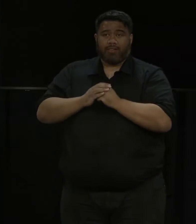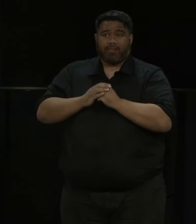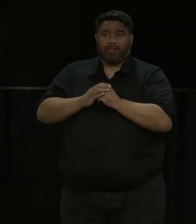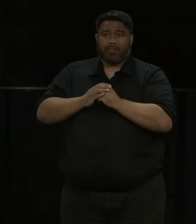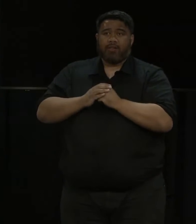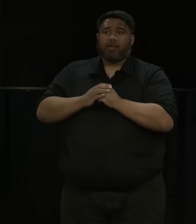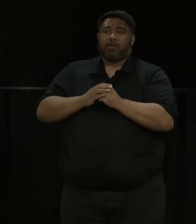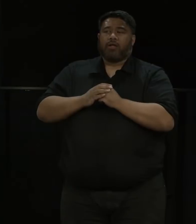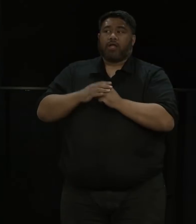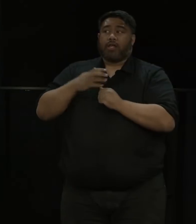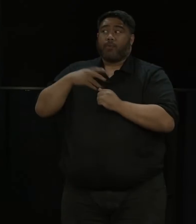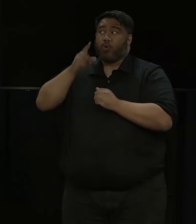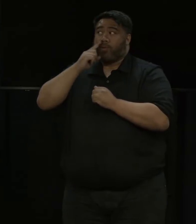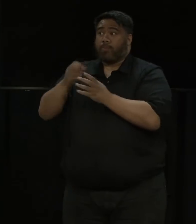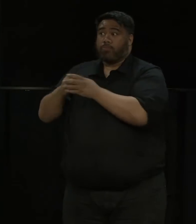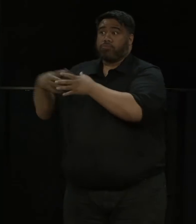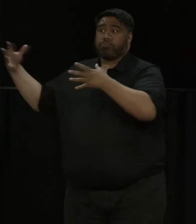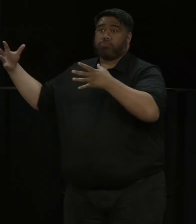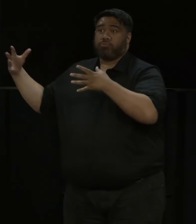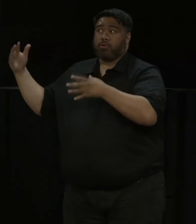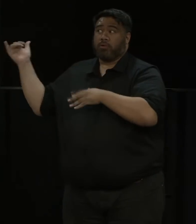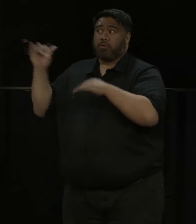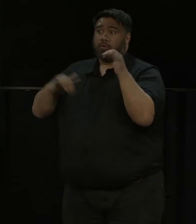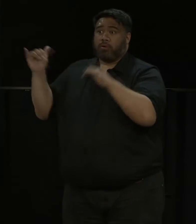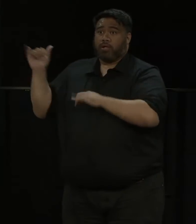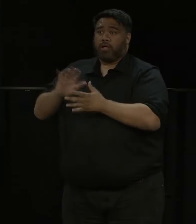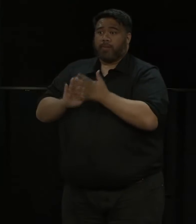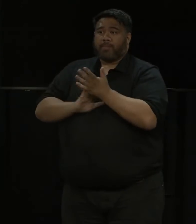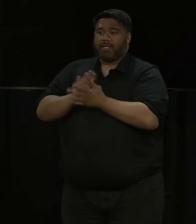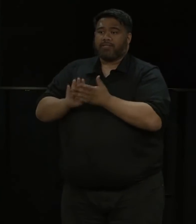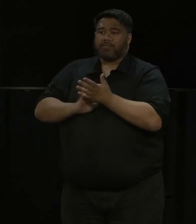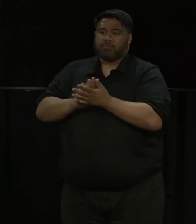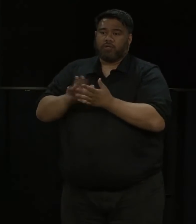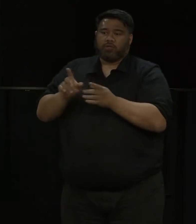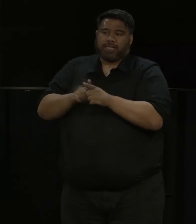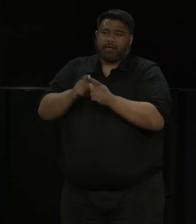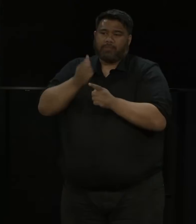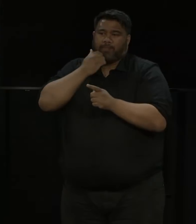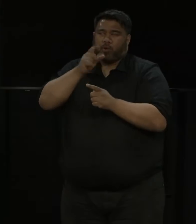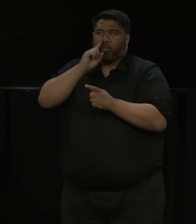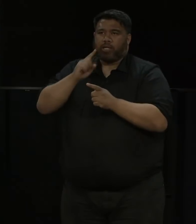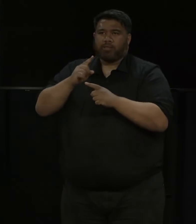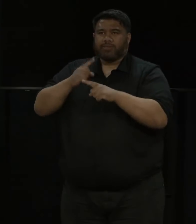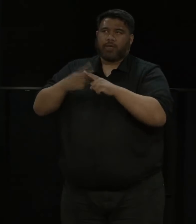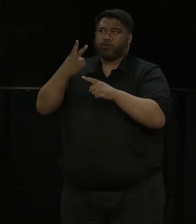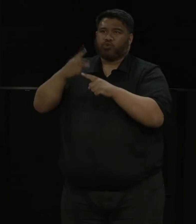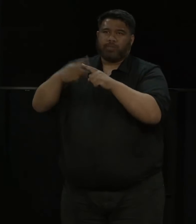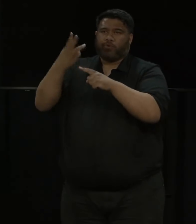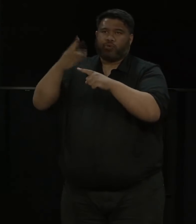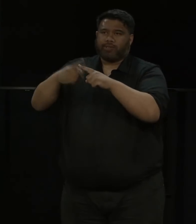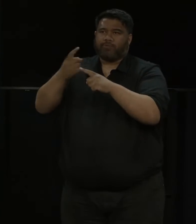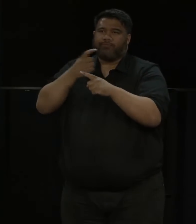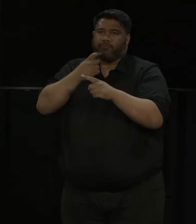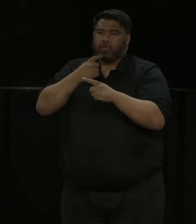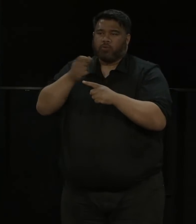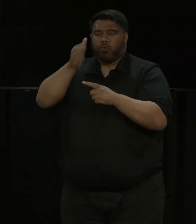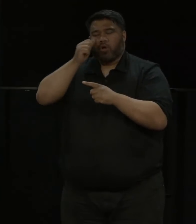the numbers we see in MiQ are going to neatly multiply based on an increased movement at the border.